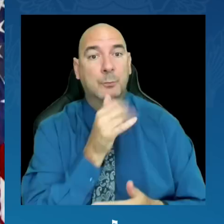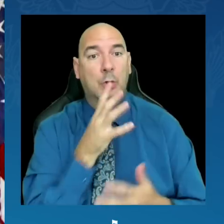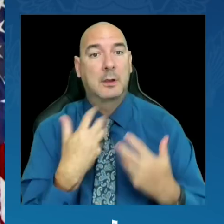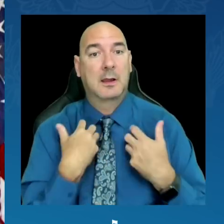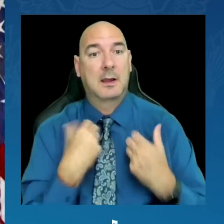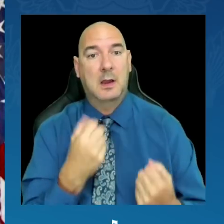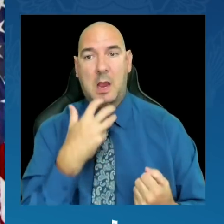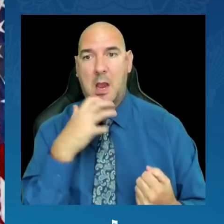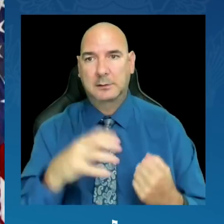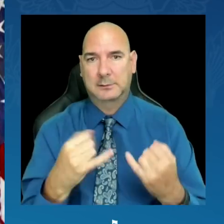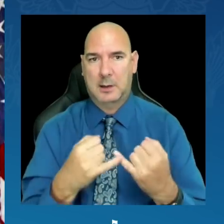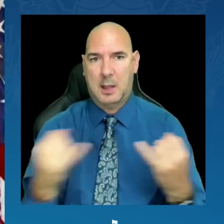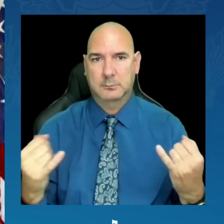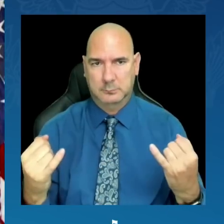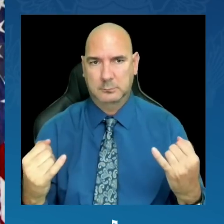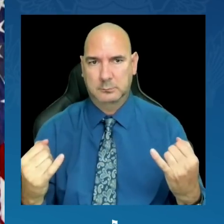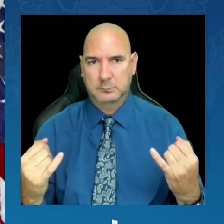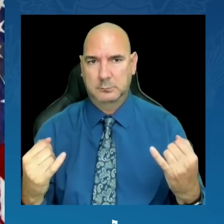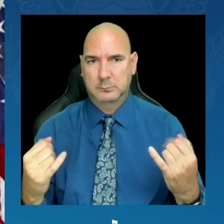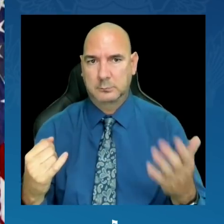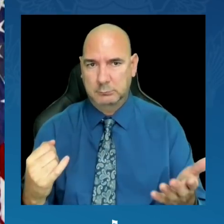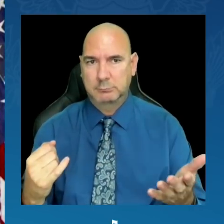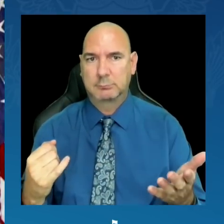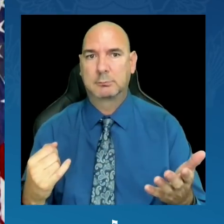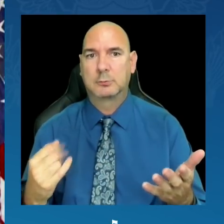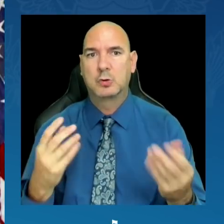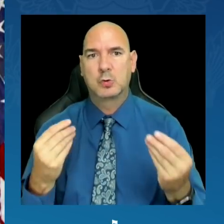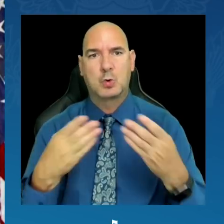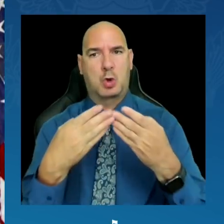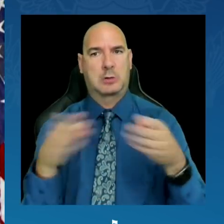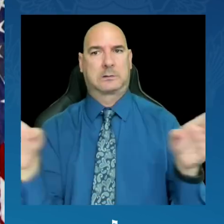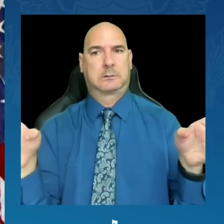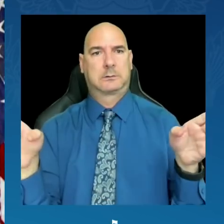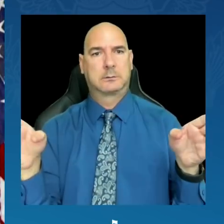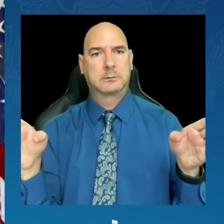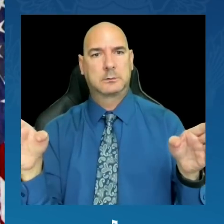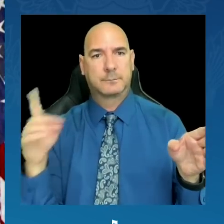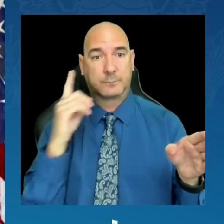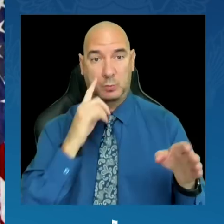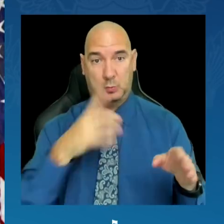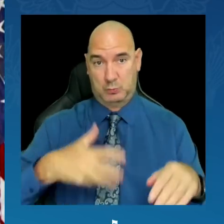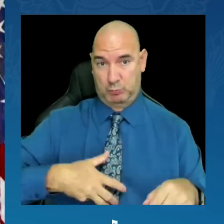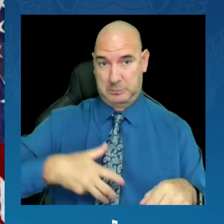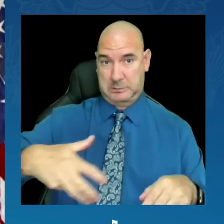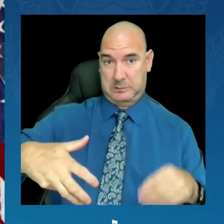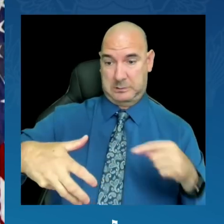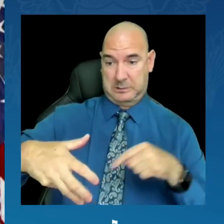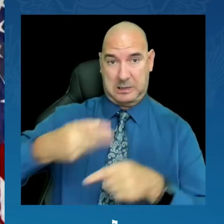obstetric care in rural communities. The Biden-Harris administration shares our sense of urgency,